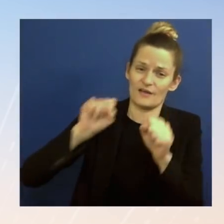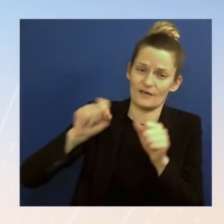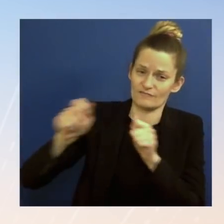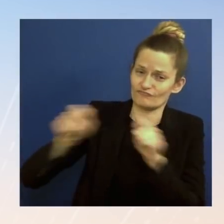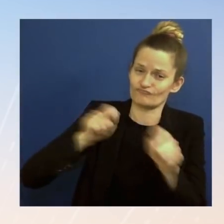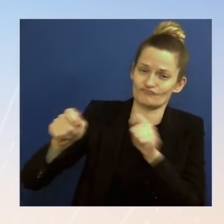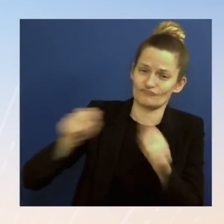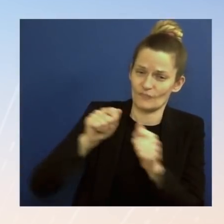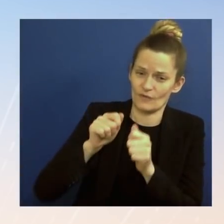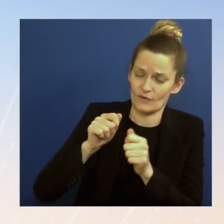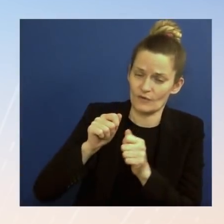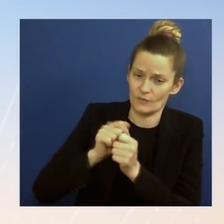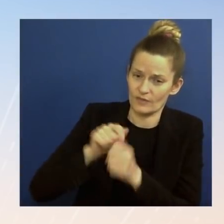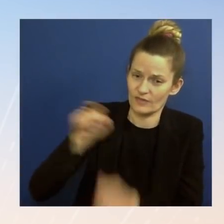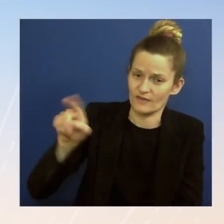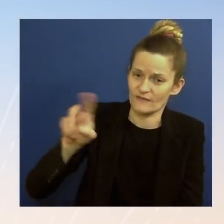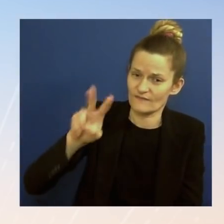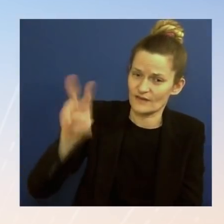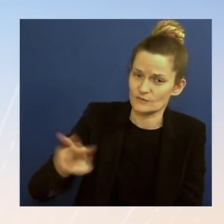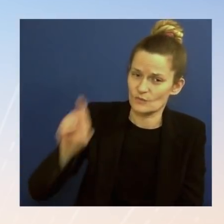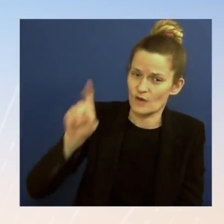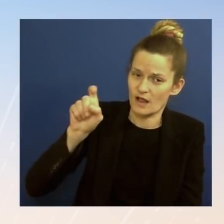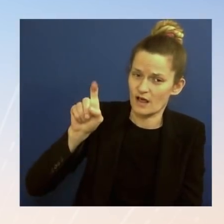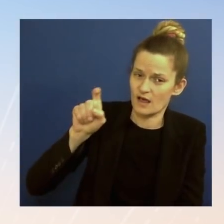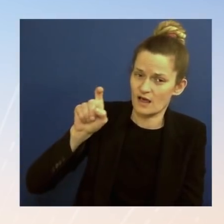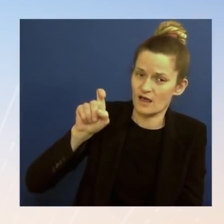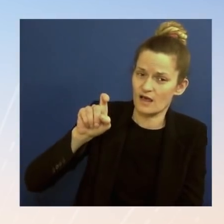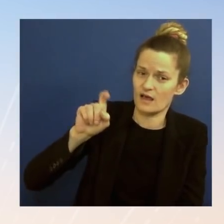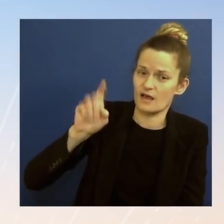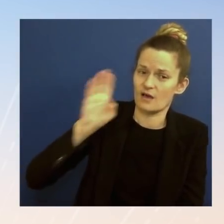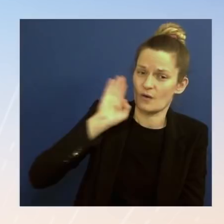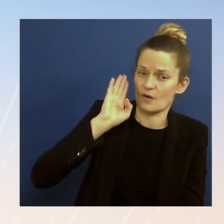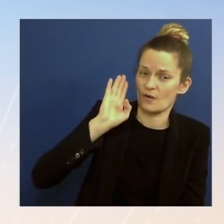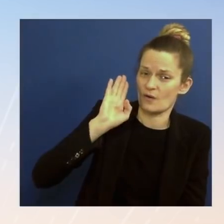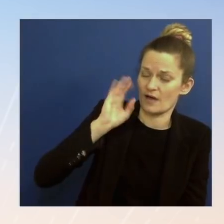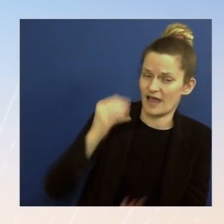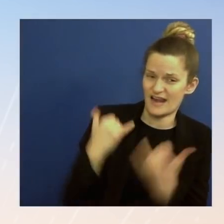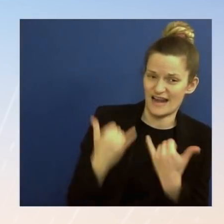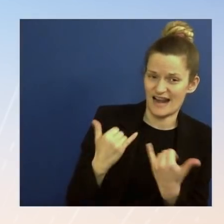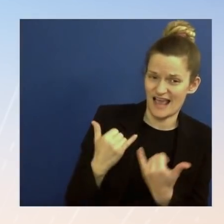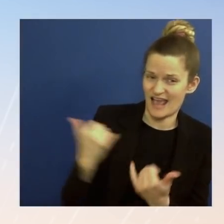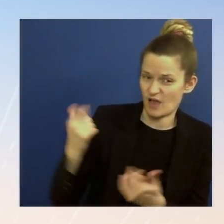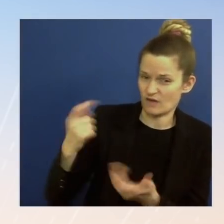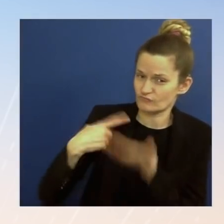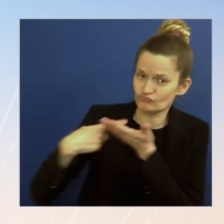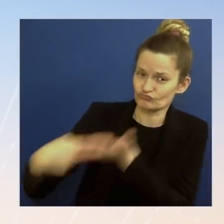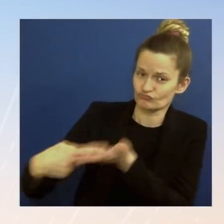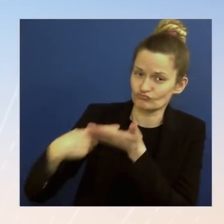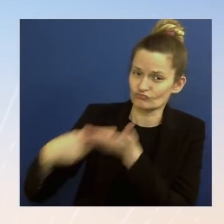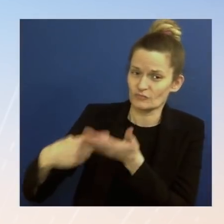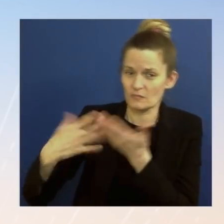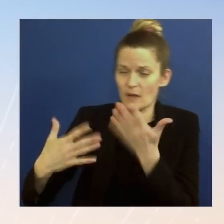Is that something that's on the table? Ms. Psaki: I think I just answered it a few minutes ago. Go ahead. Go ahead.